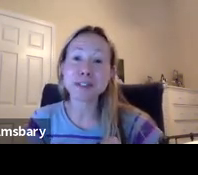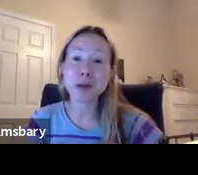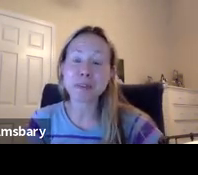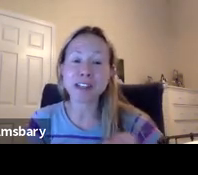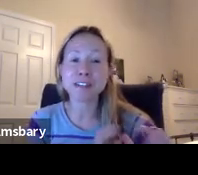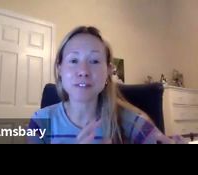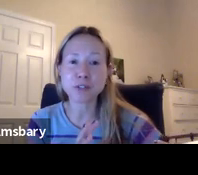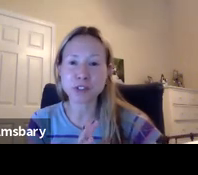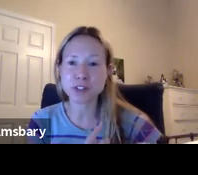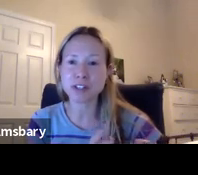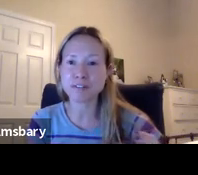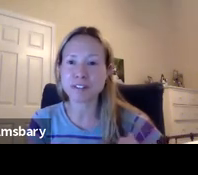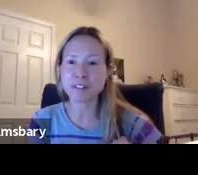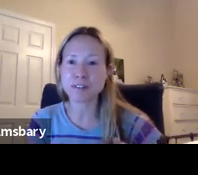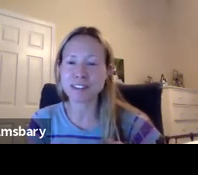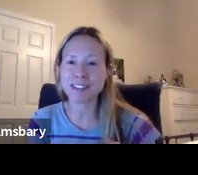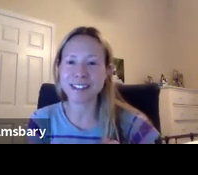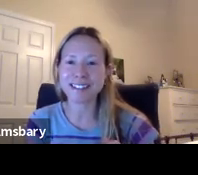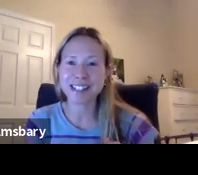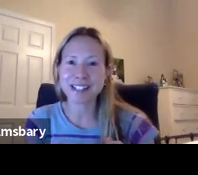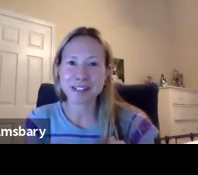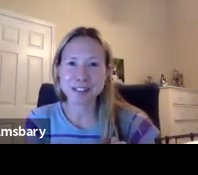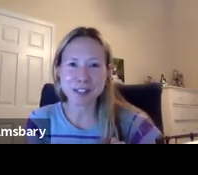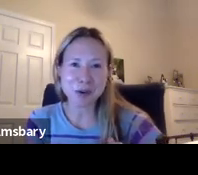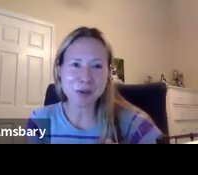and we do hope that in the future if if everything.